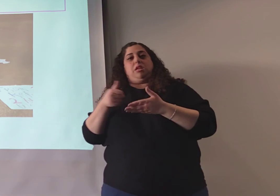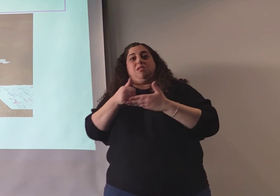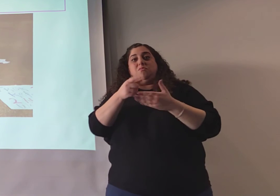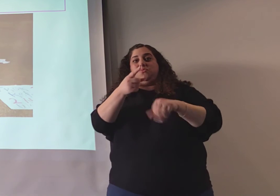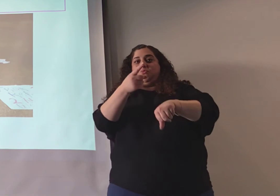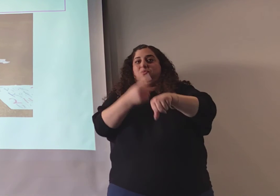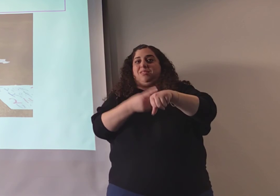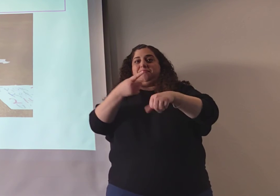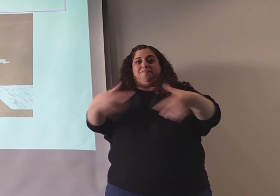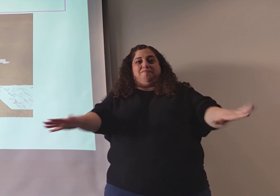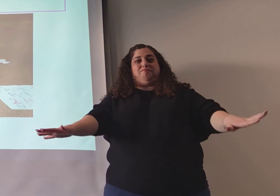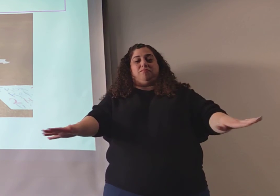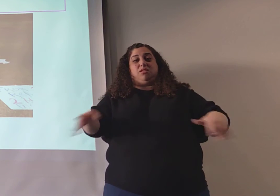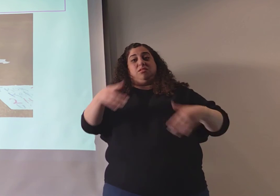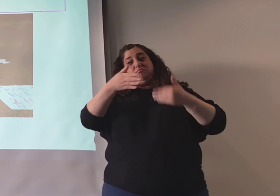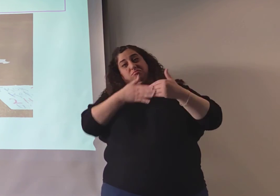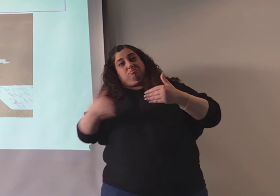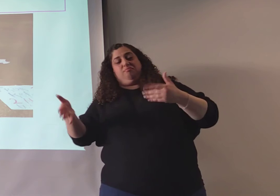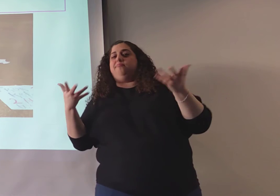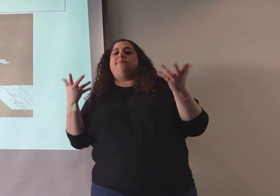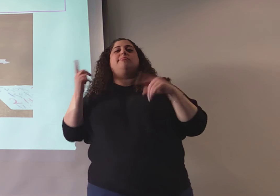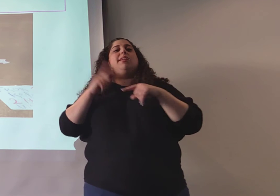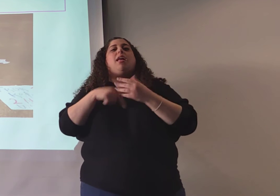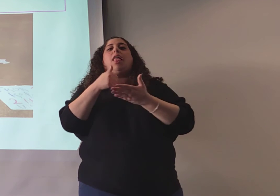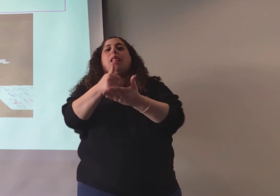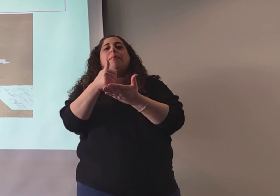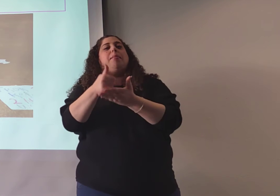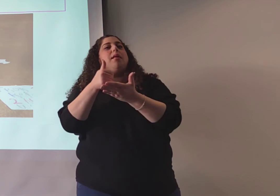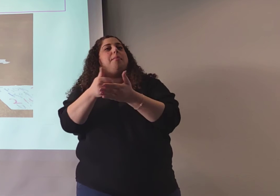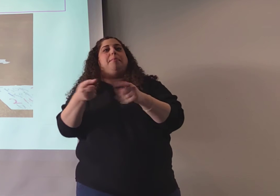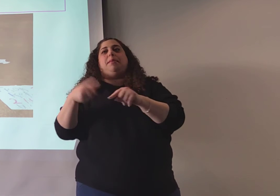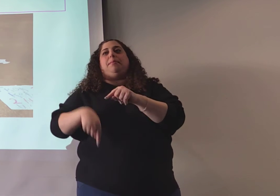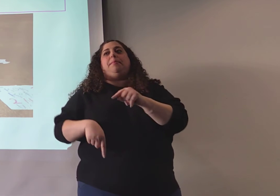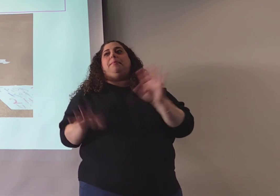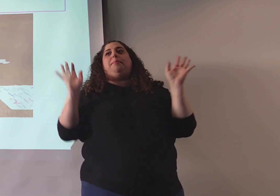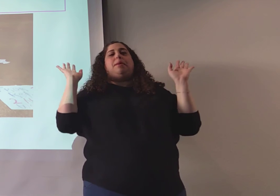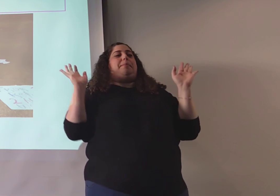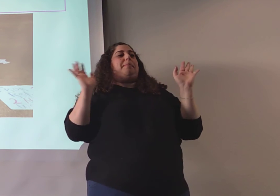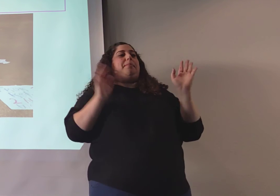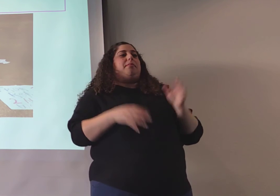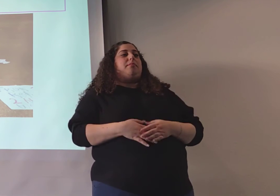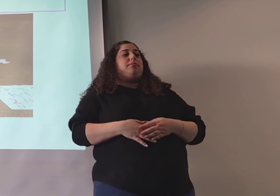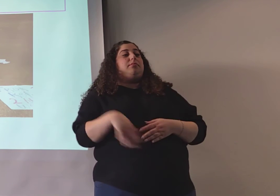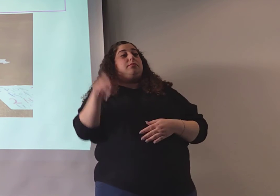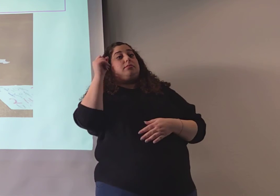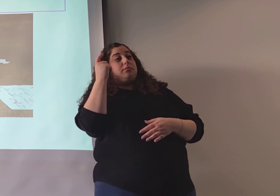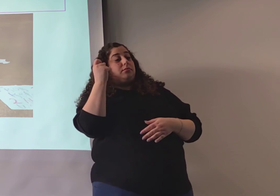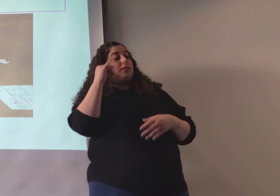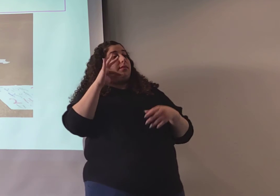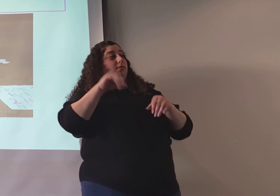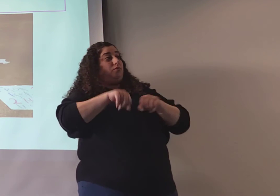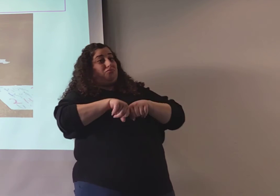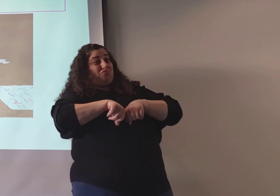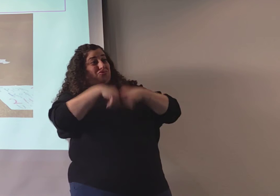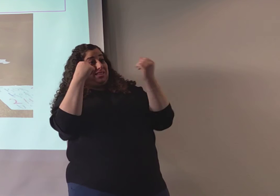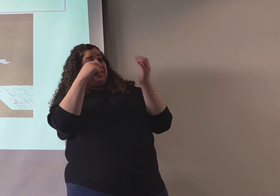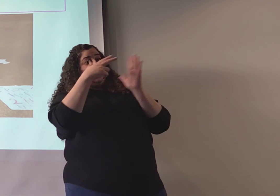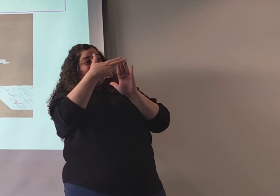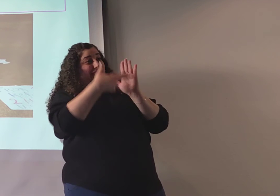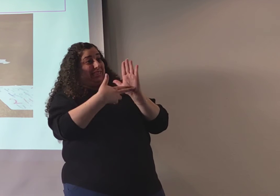to evict you at that point, then they can do that if you’re not in compliance with the lease.